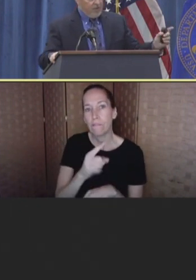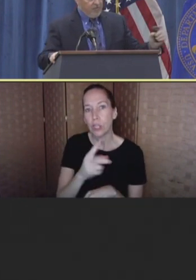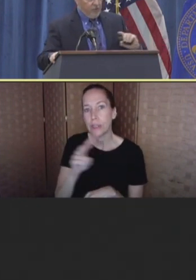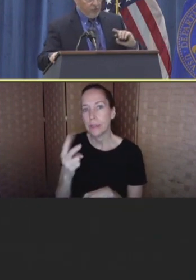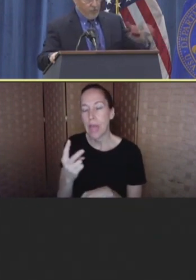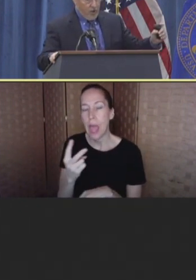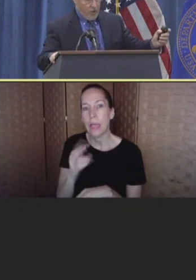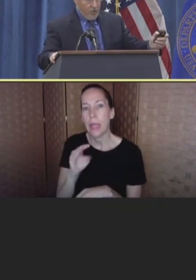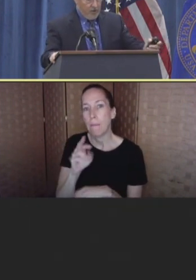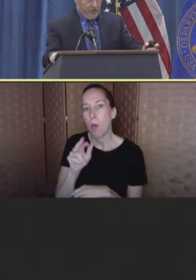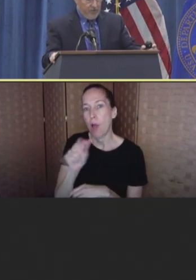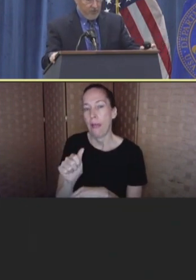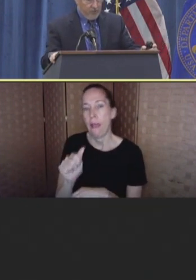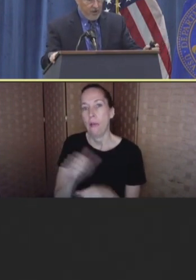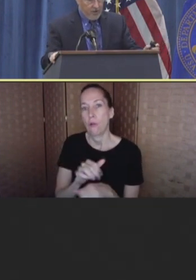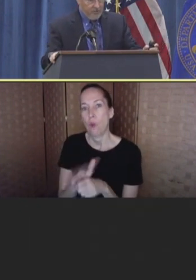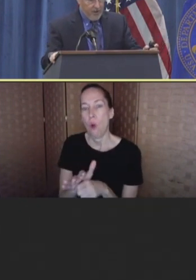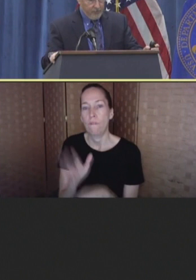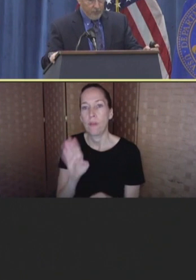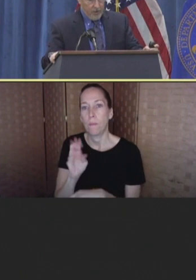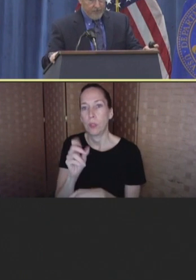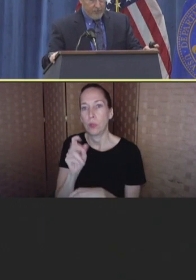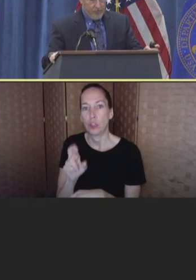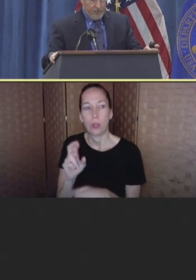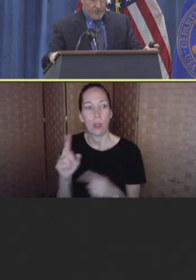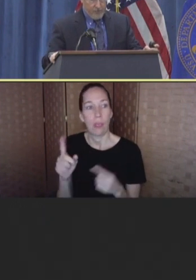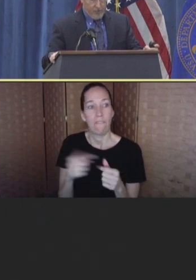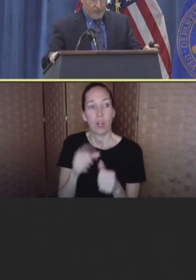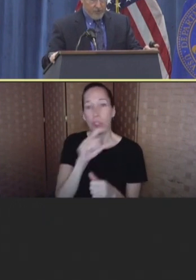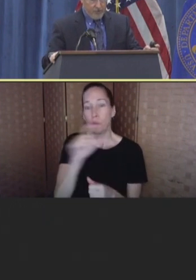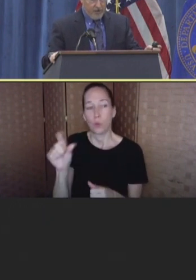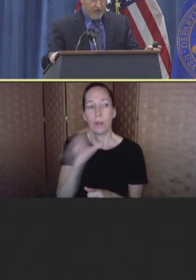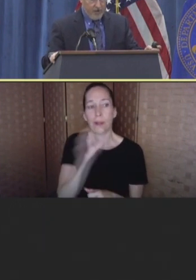first row is those aged 5 to 11 with first boosters.